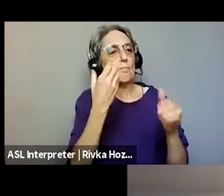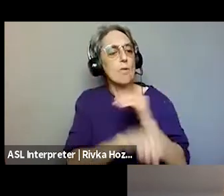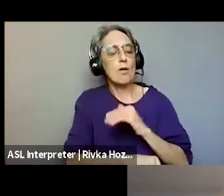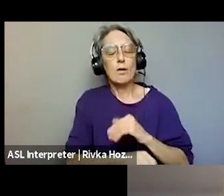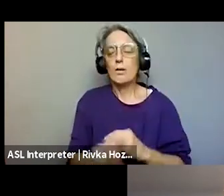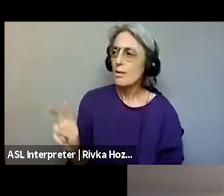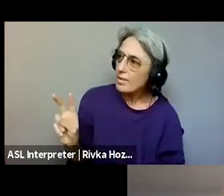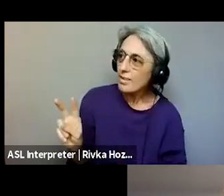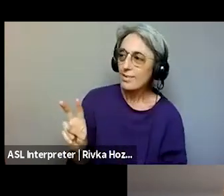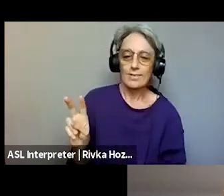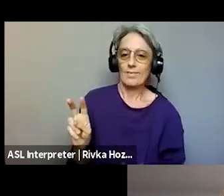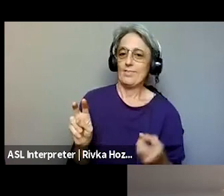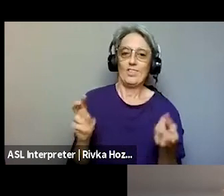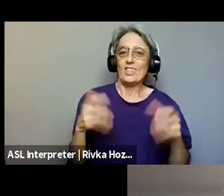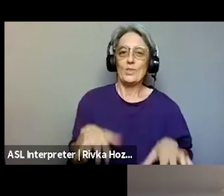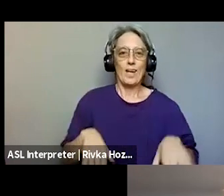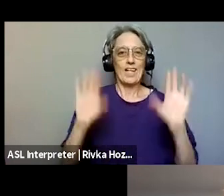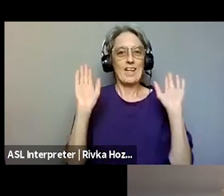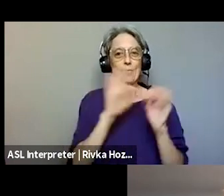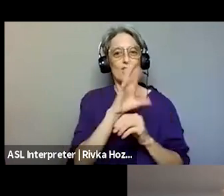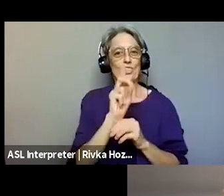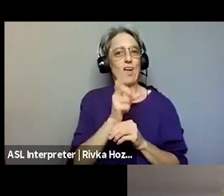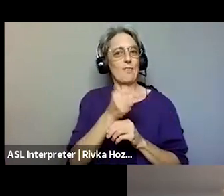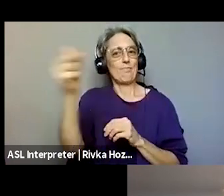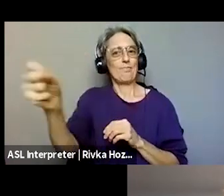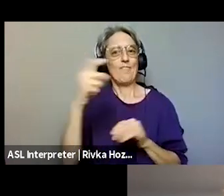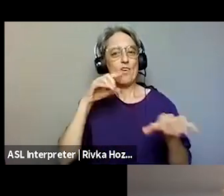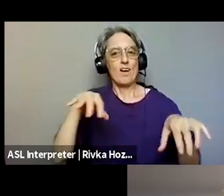she had no intention of giving up her child for adoption and it was inappropriate for